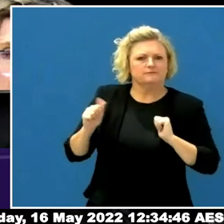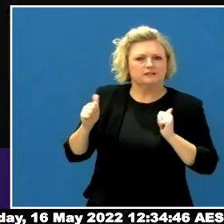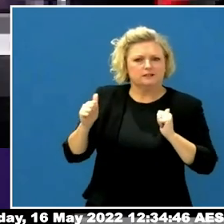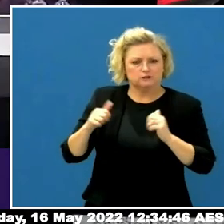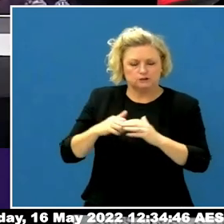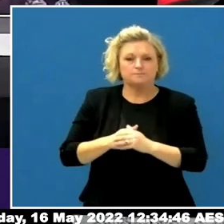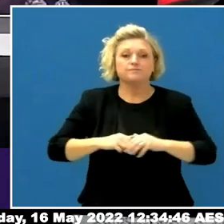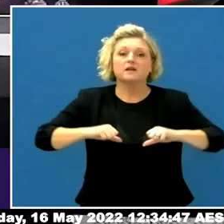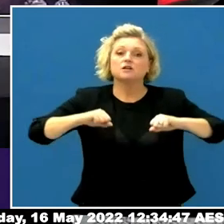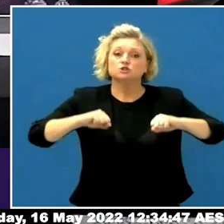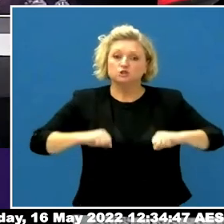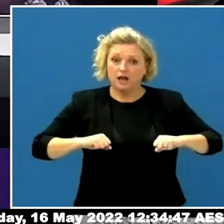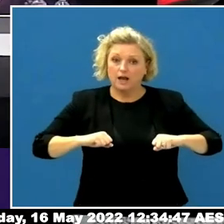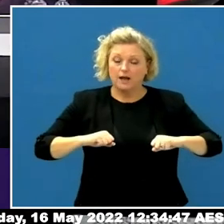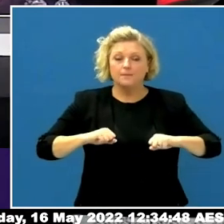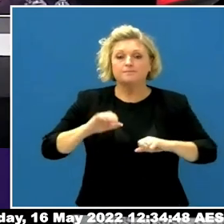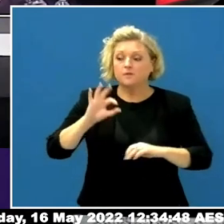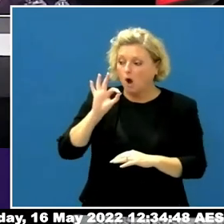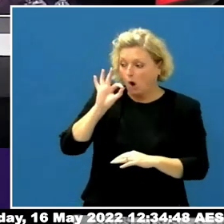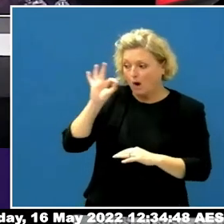I'll ask my colleagues if they have any questions.